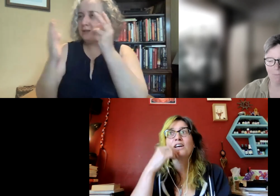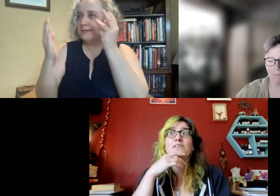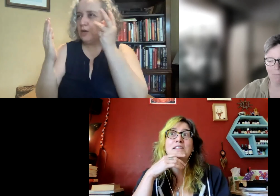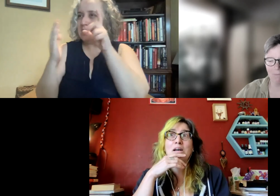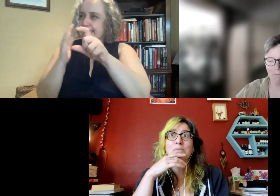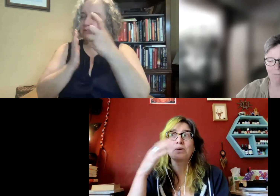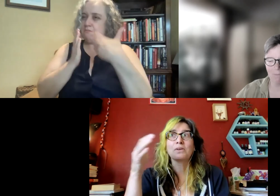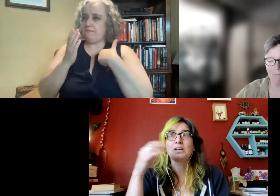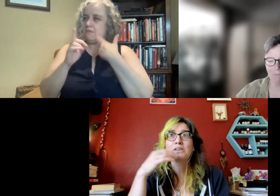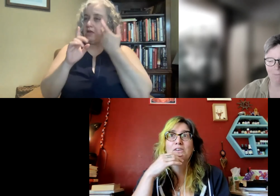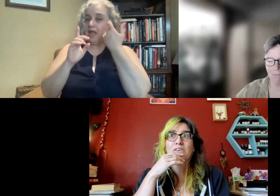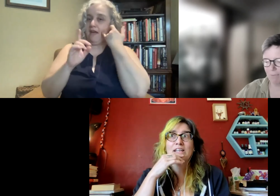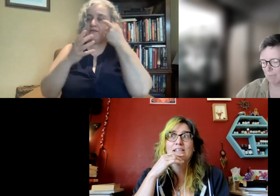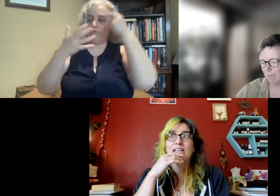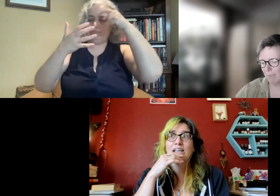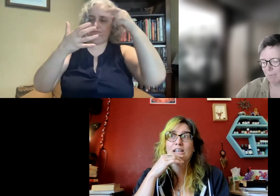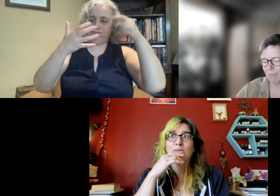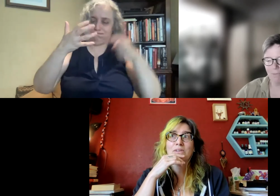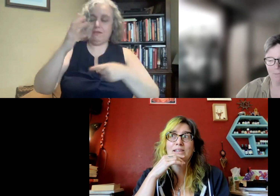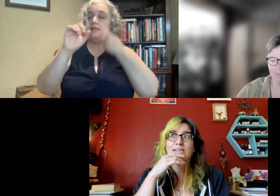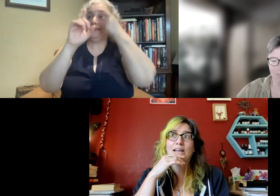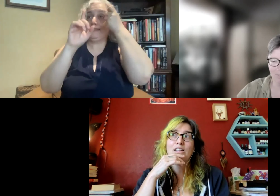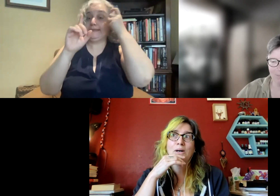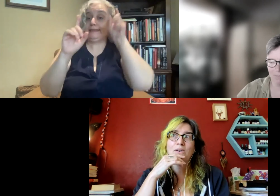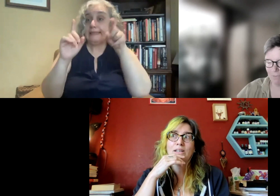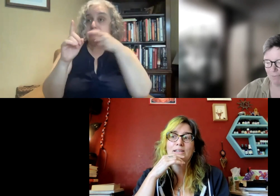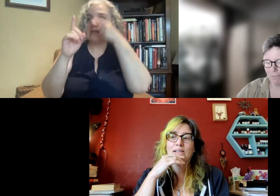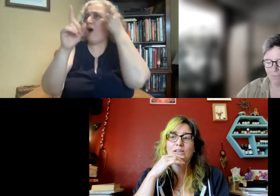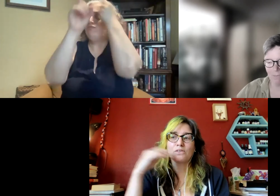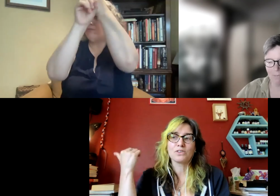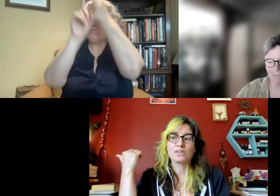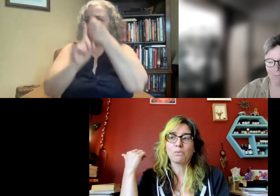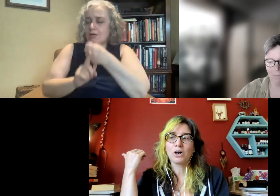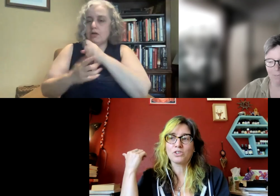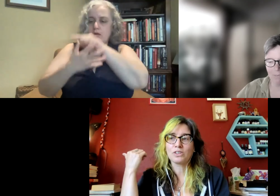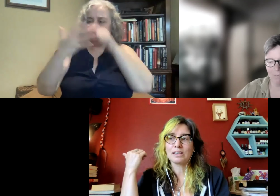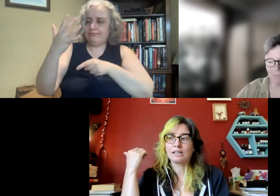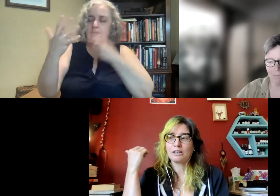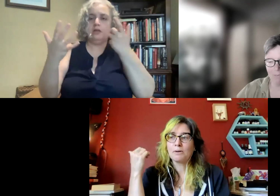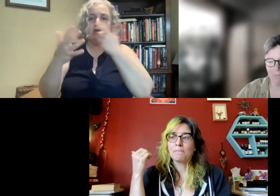Another grantee that I get real excited about is at the University of Washington.